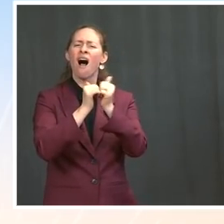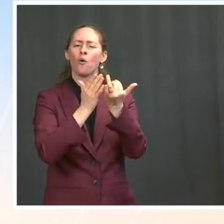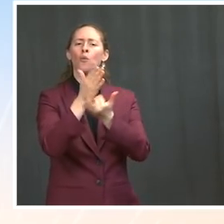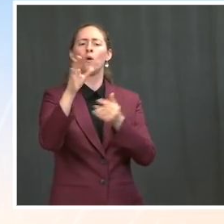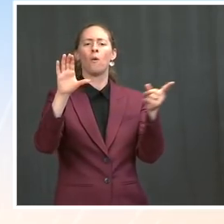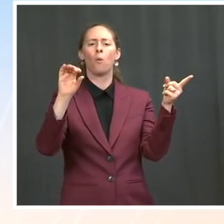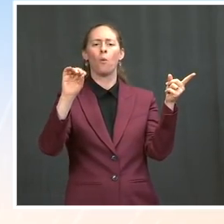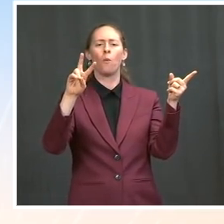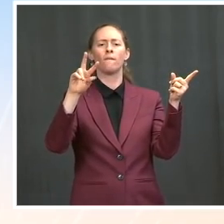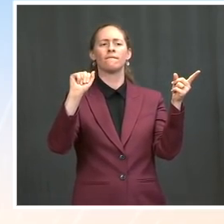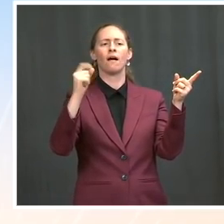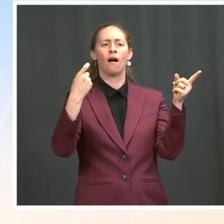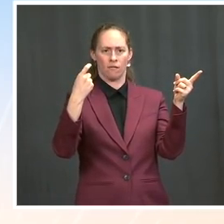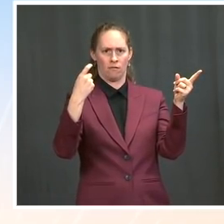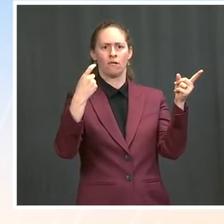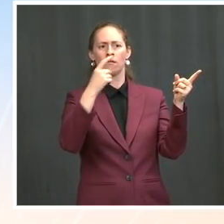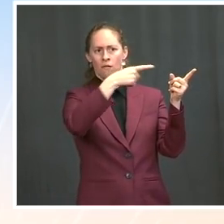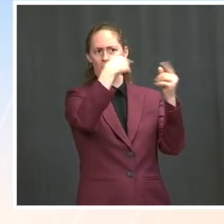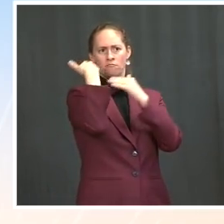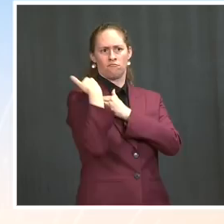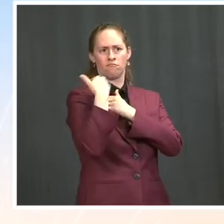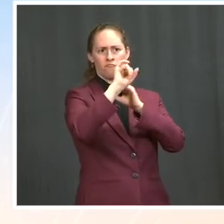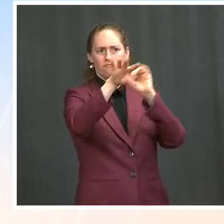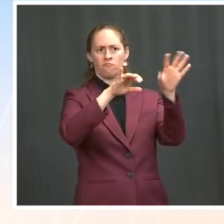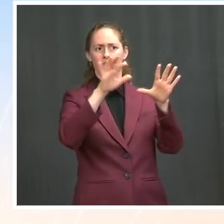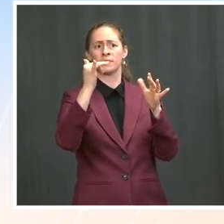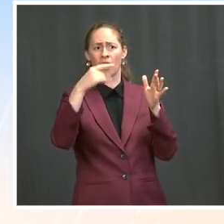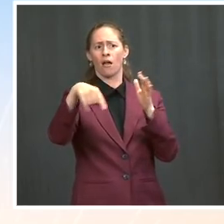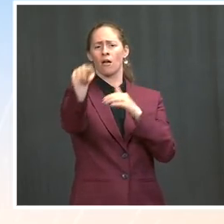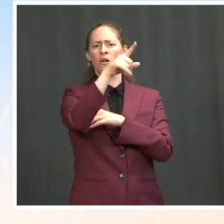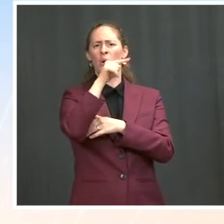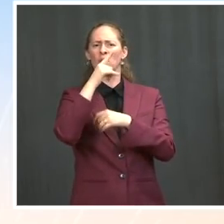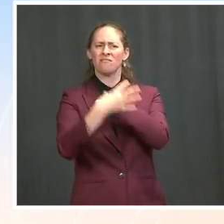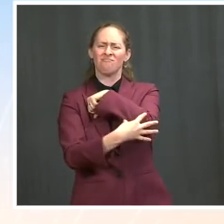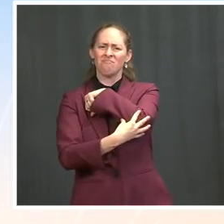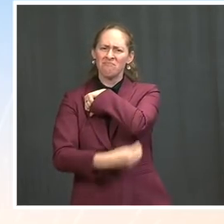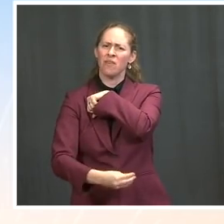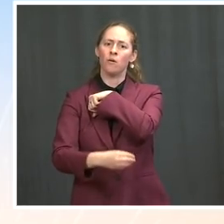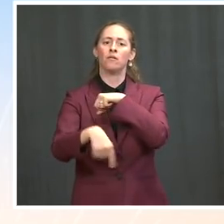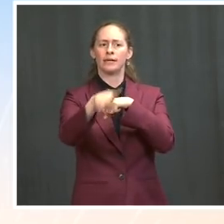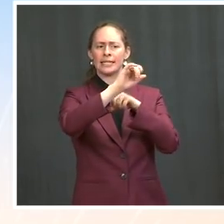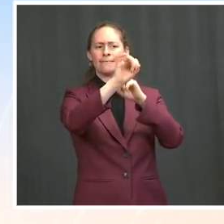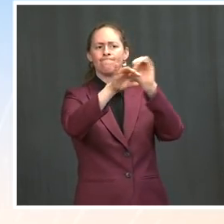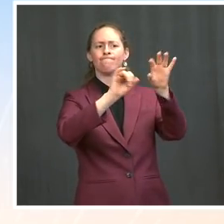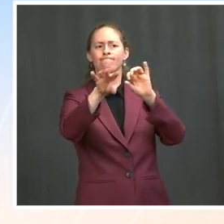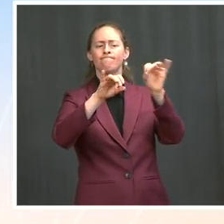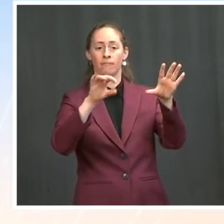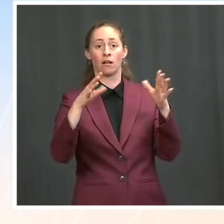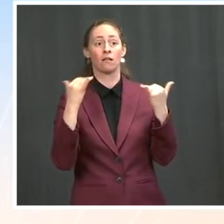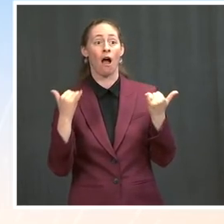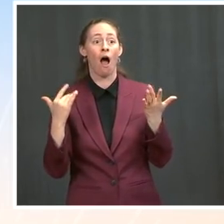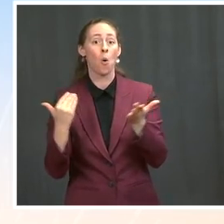and middle-income countries in the world. That's what we've announced, but I don't have any more details than that. Go ahead in the back.